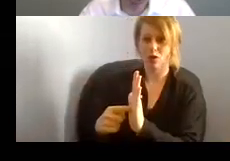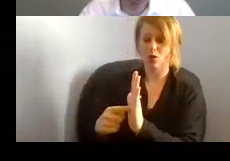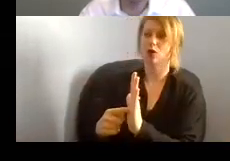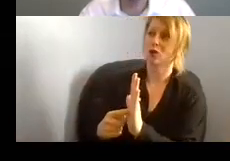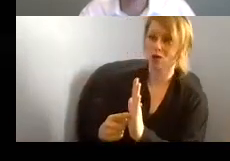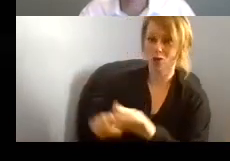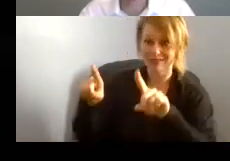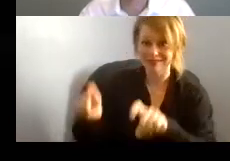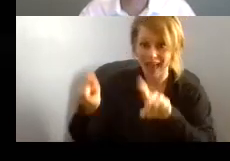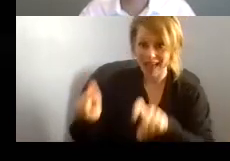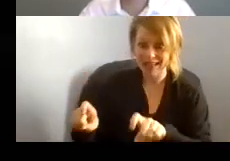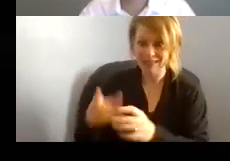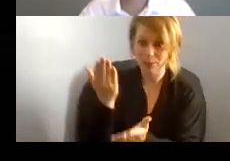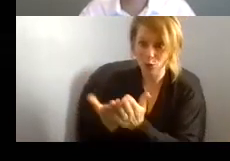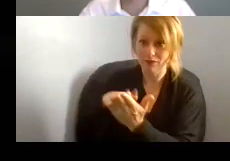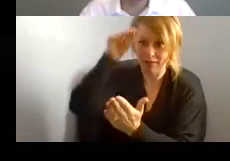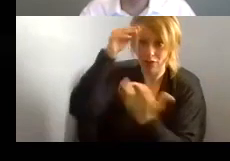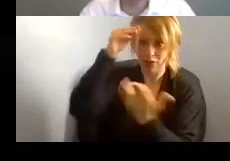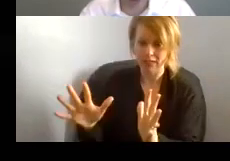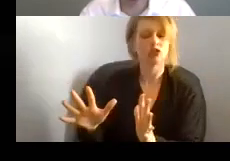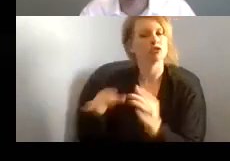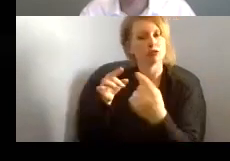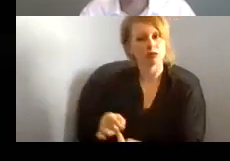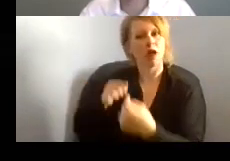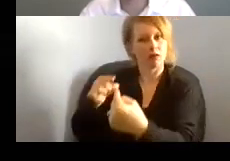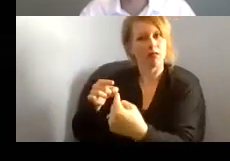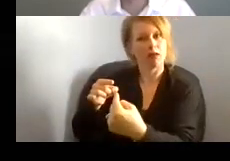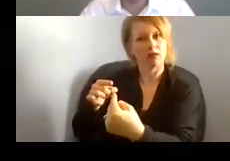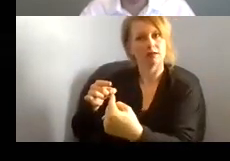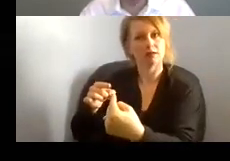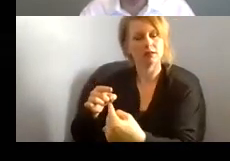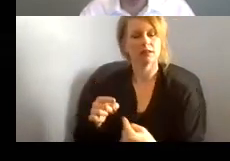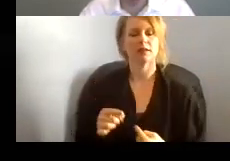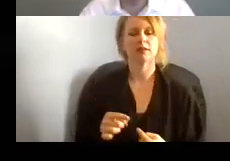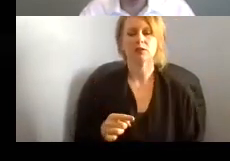So, for many reasons, children may have at least temporary academic challenges.